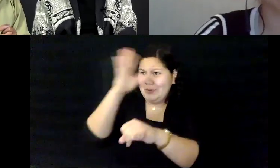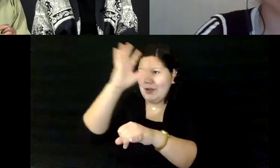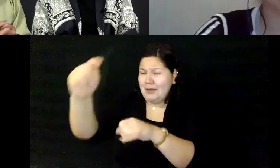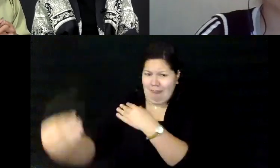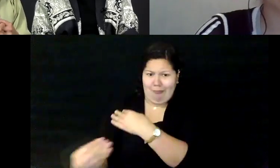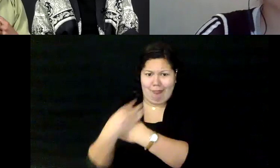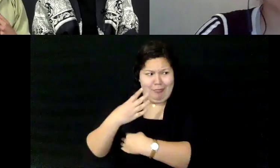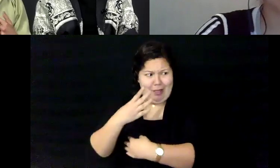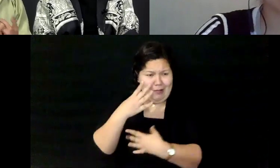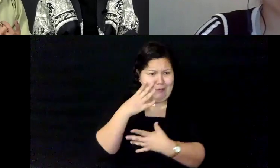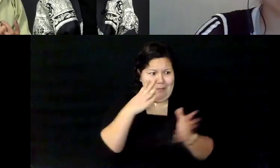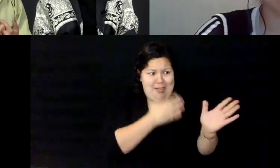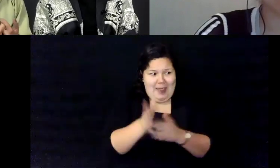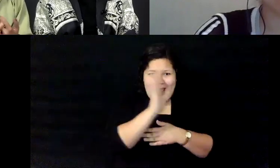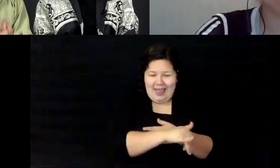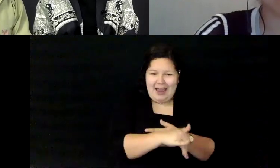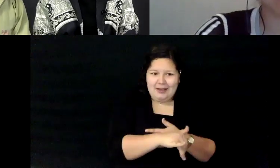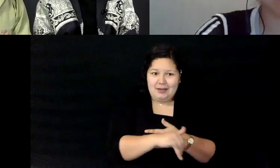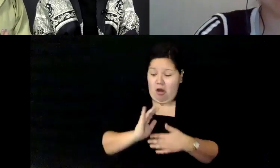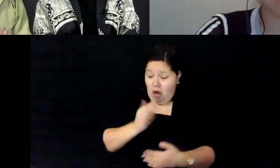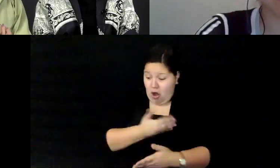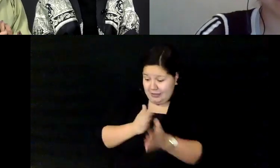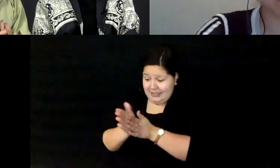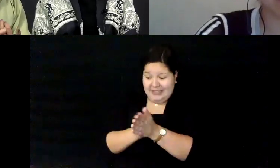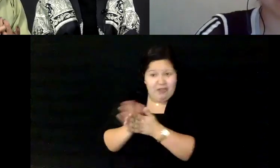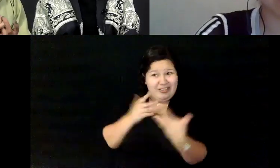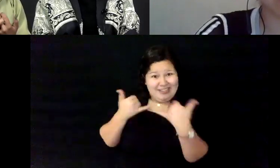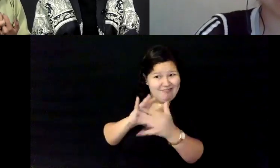and how much of our desires we don't even own our own desires. Our desires are being shaped